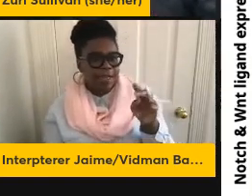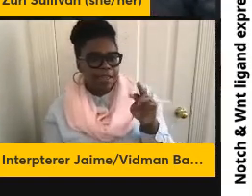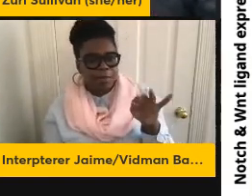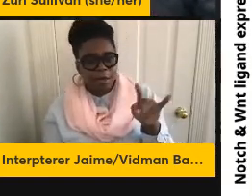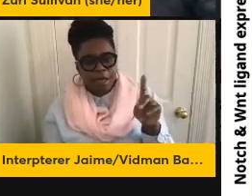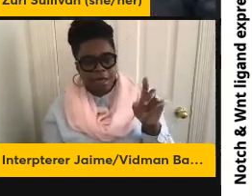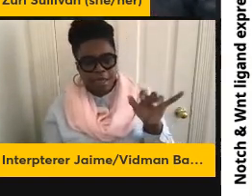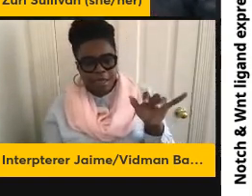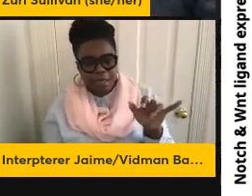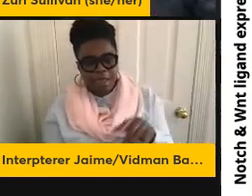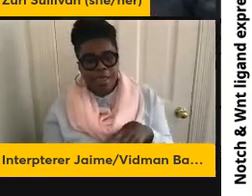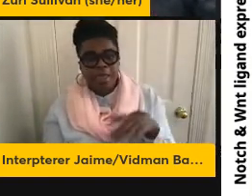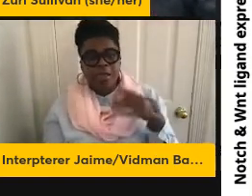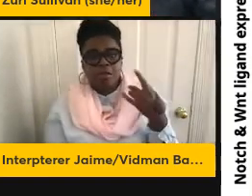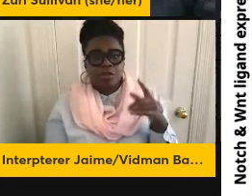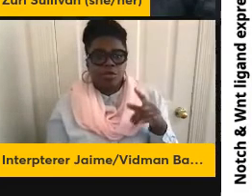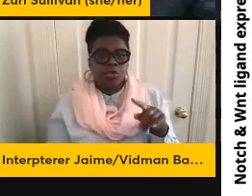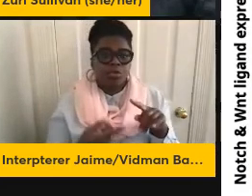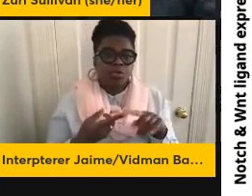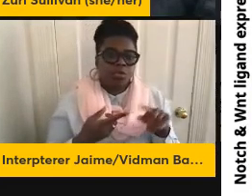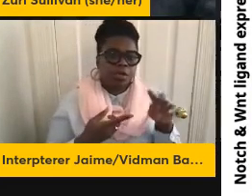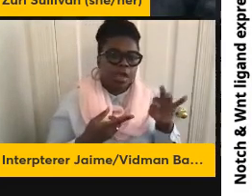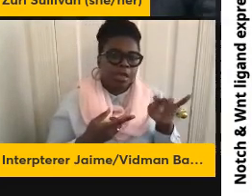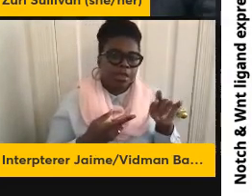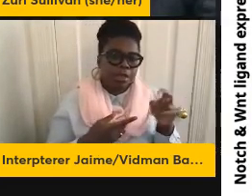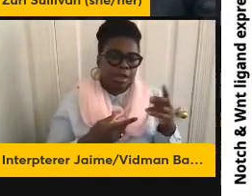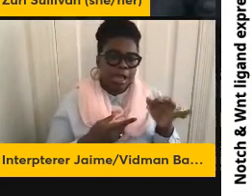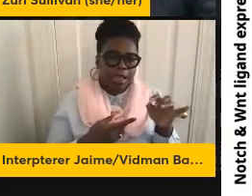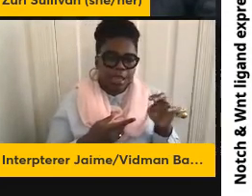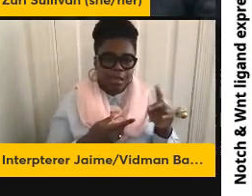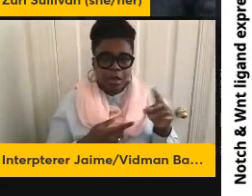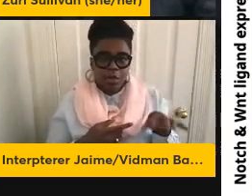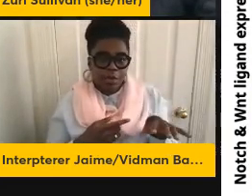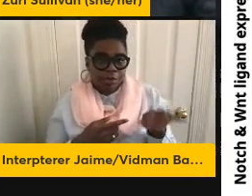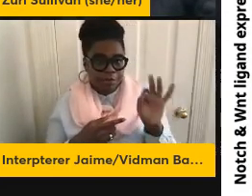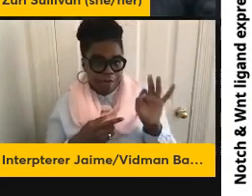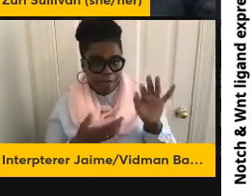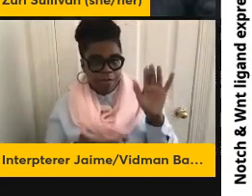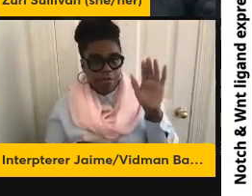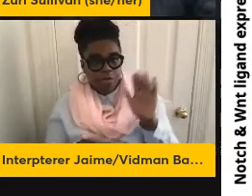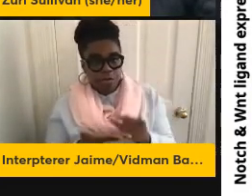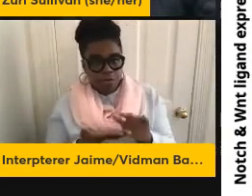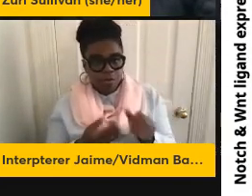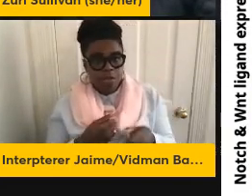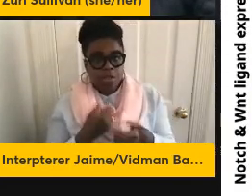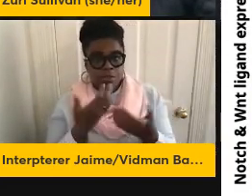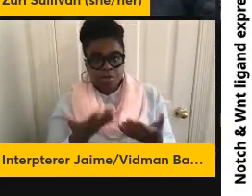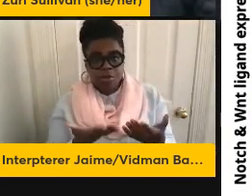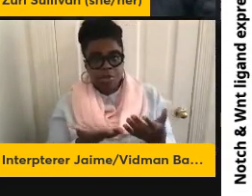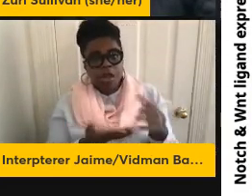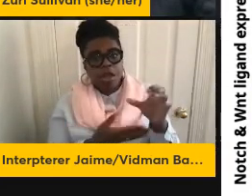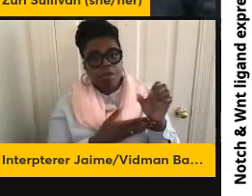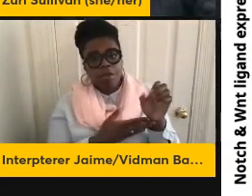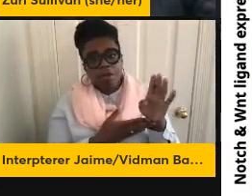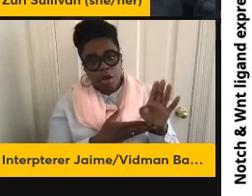jagged to notch lag end. And here we found that there was a reduced expression of the carbohydrate transcriptional program